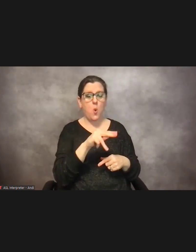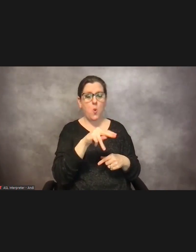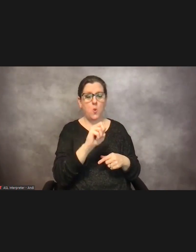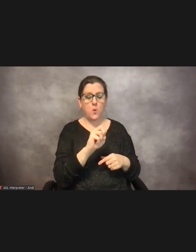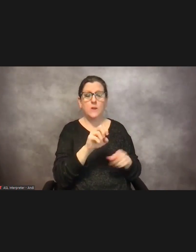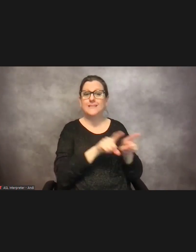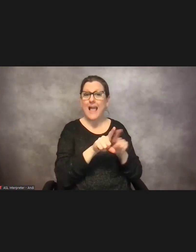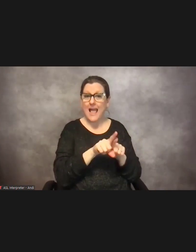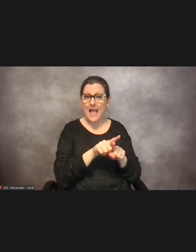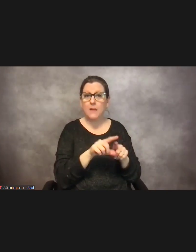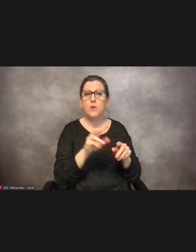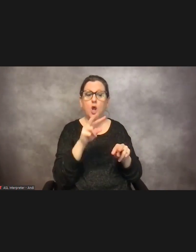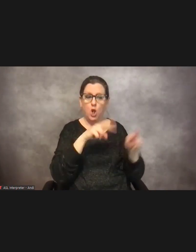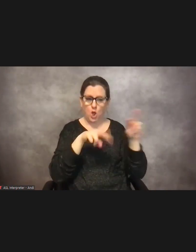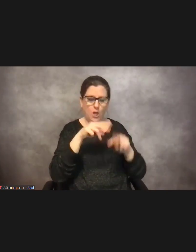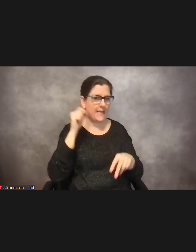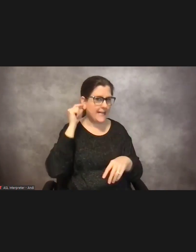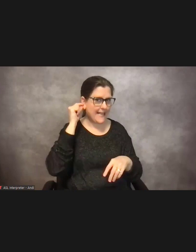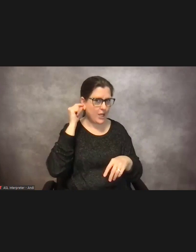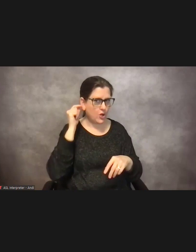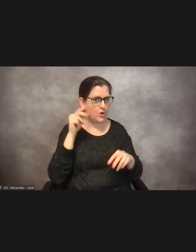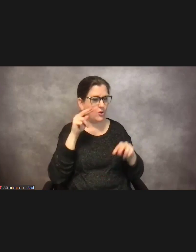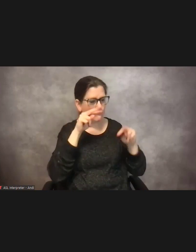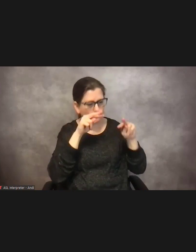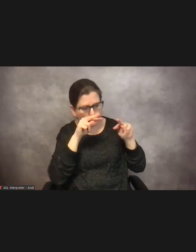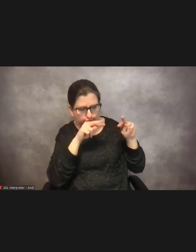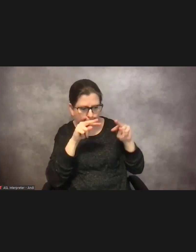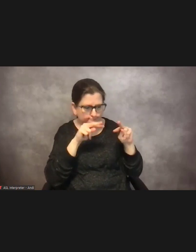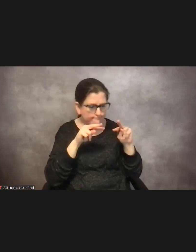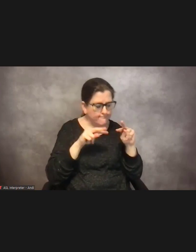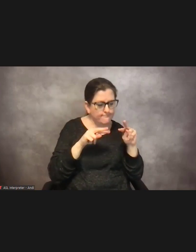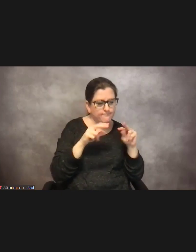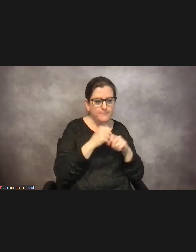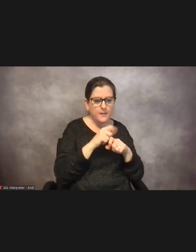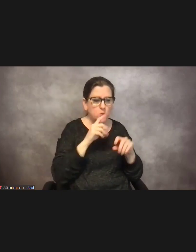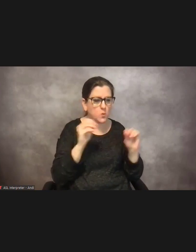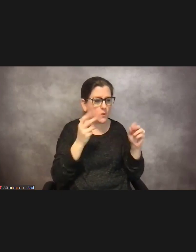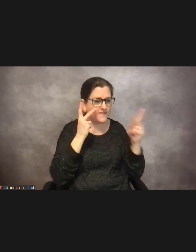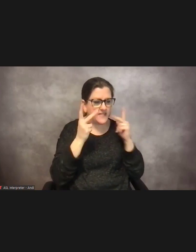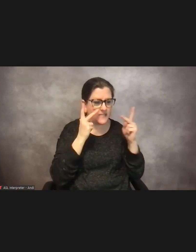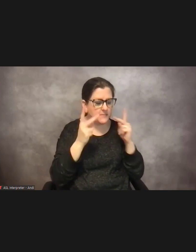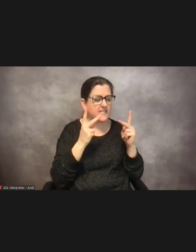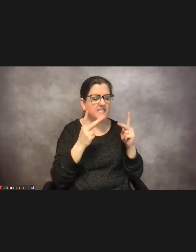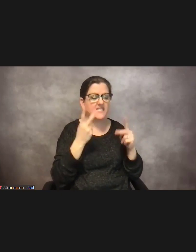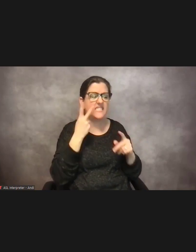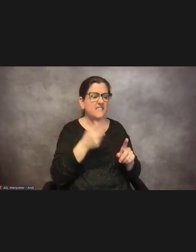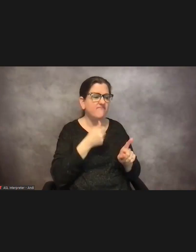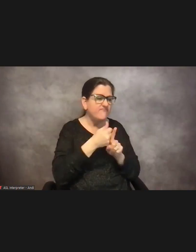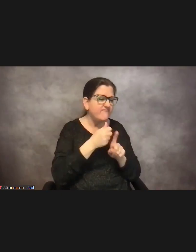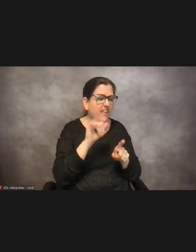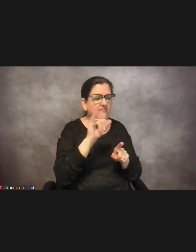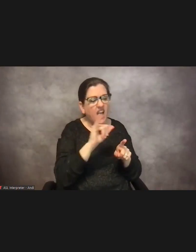just like we did with OAE, we're going to, first, take a look at the ear, we're going to make sure that there's no visible sign of